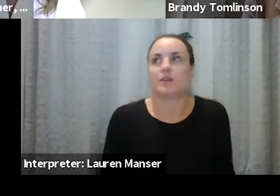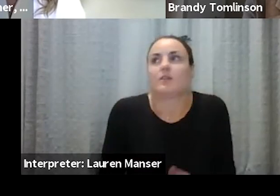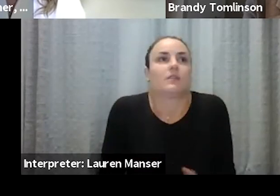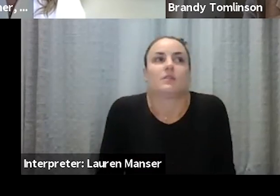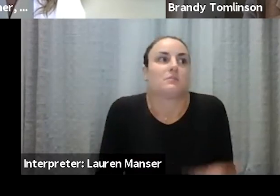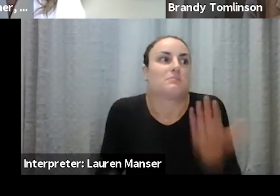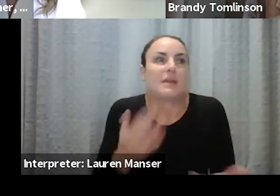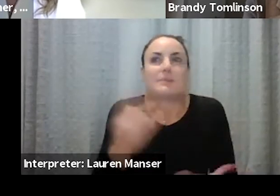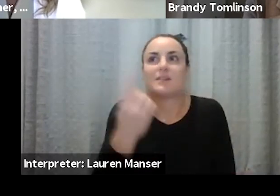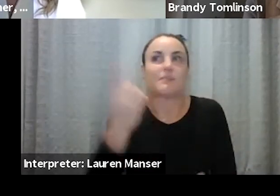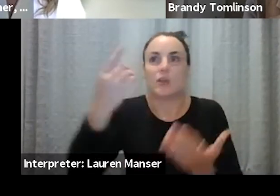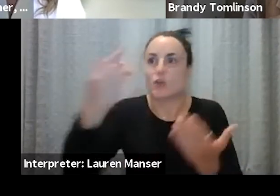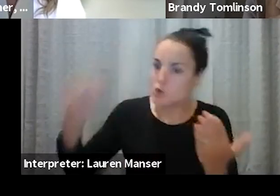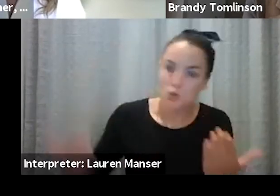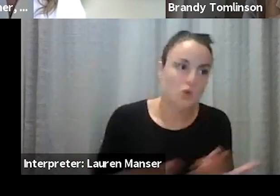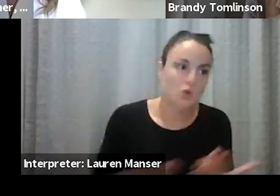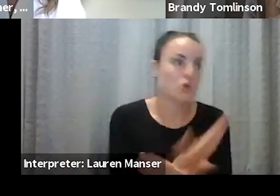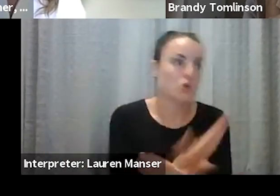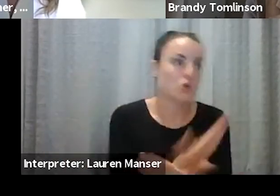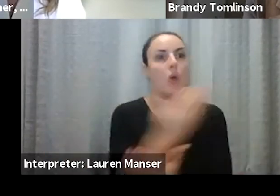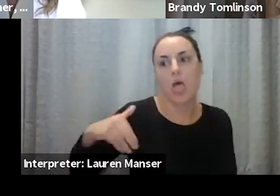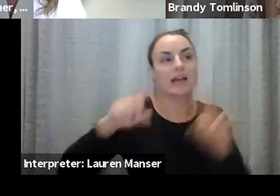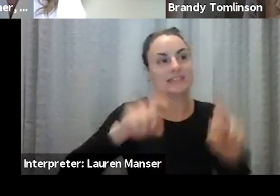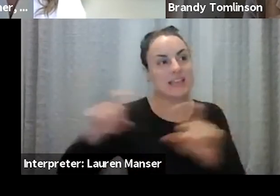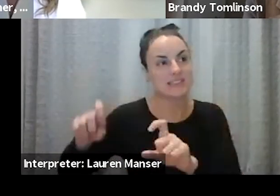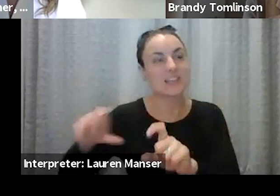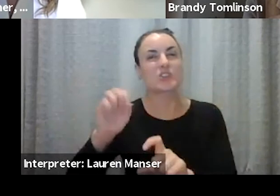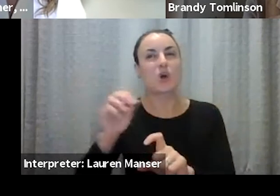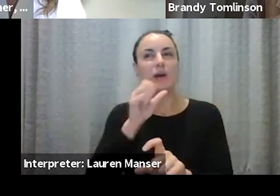There are so many ways that COVID affects people